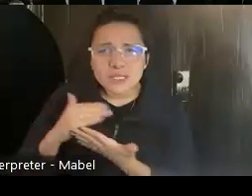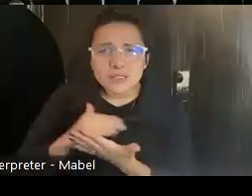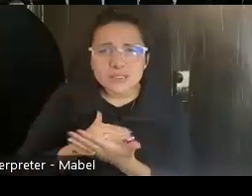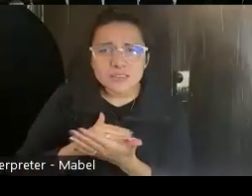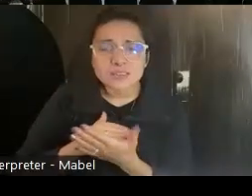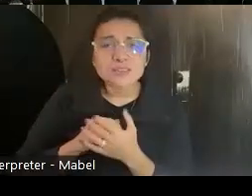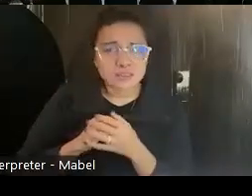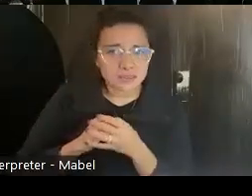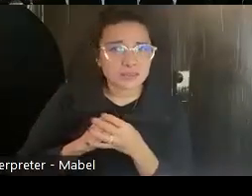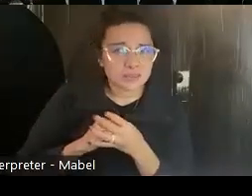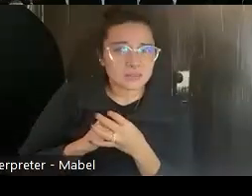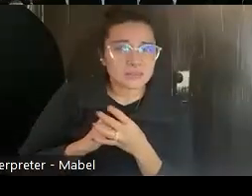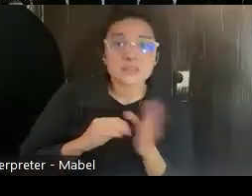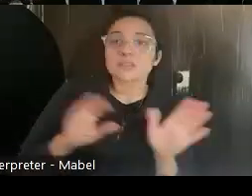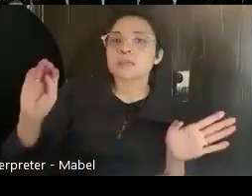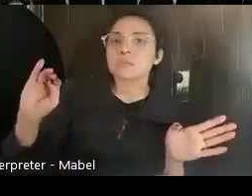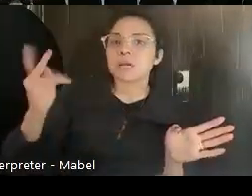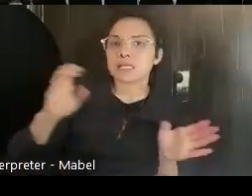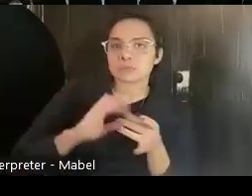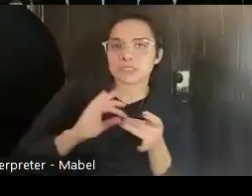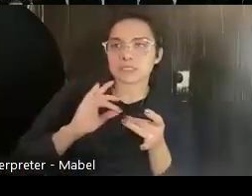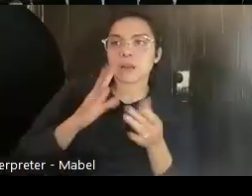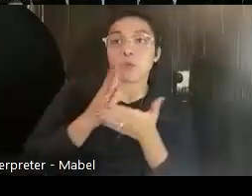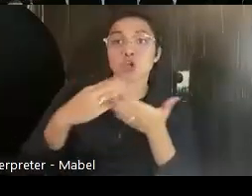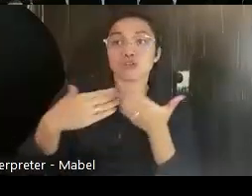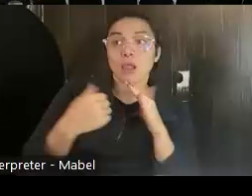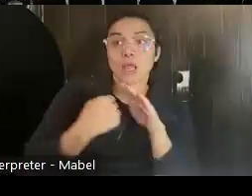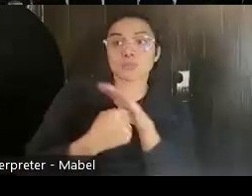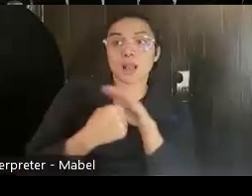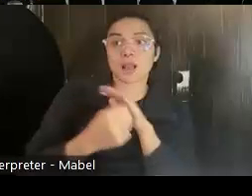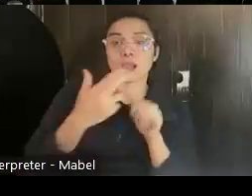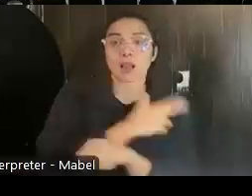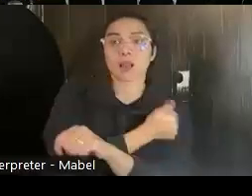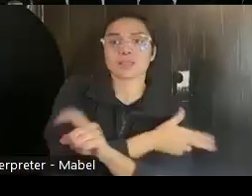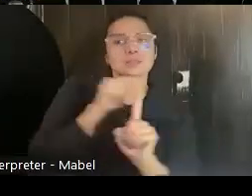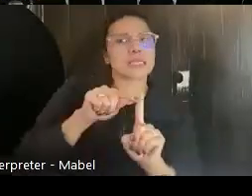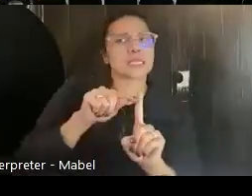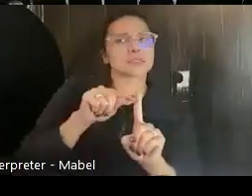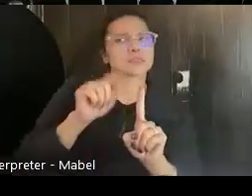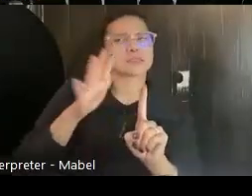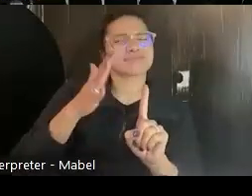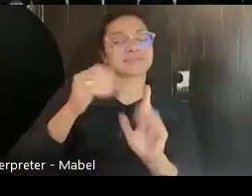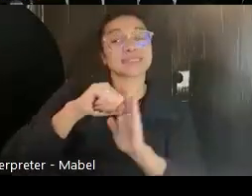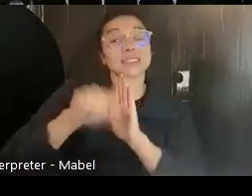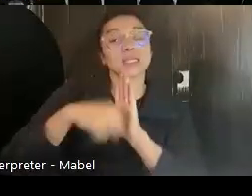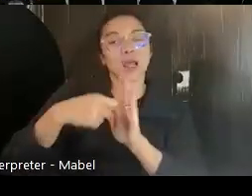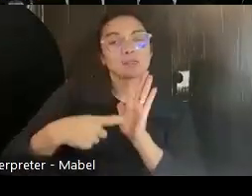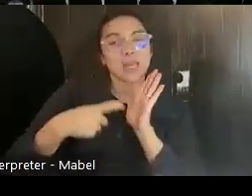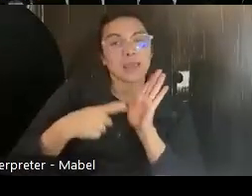uh different partial hospital has a very seasonal Demand right now we we do have a weight list but it's not that long and it will go down as we get toward Christmas and